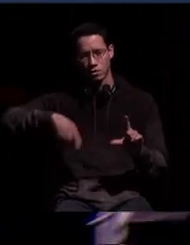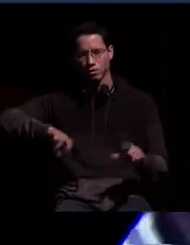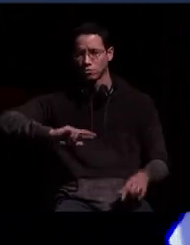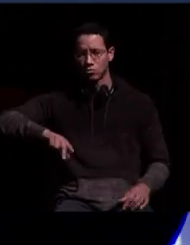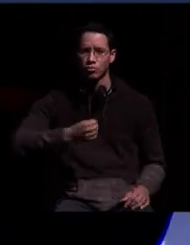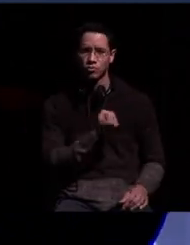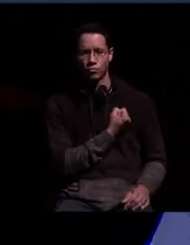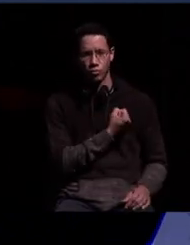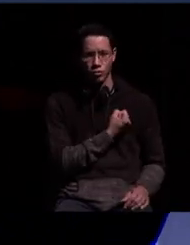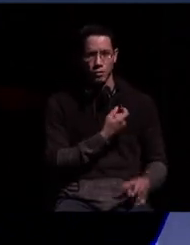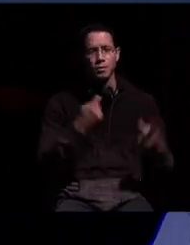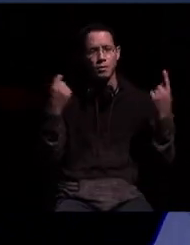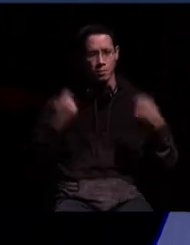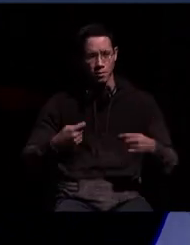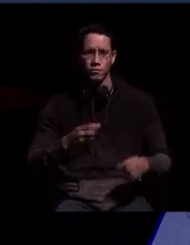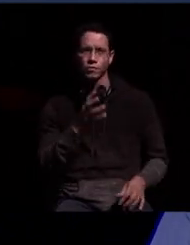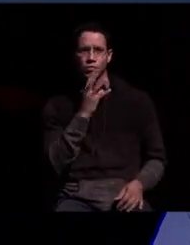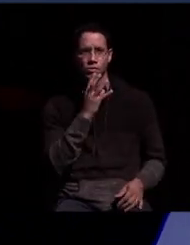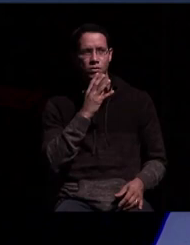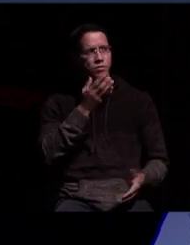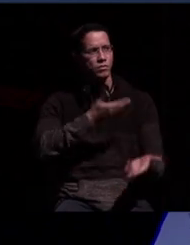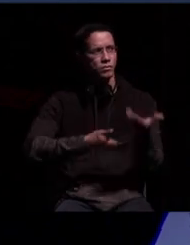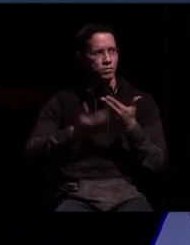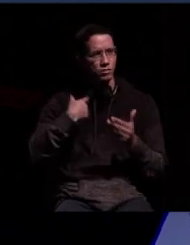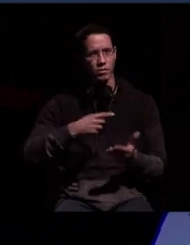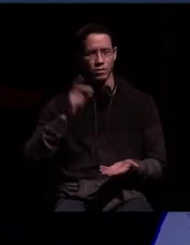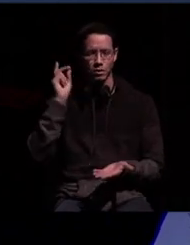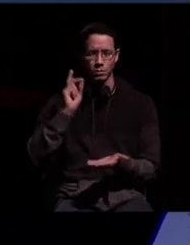that need to be recognized.